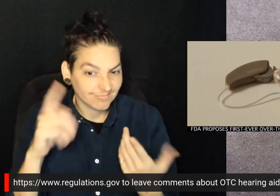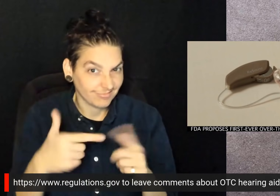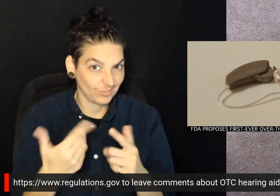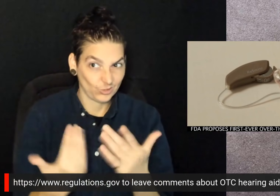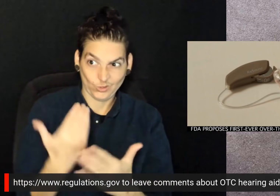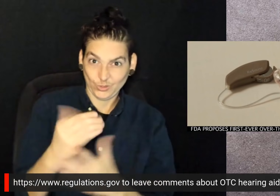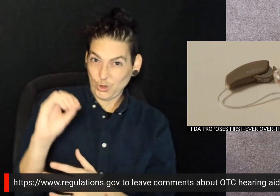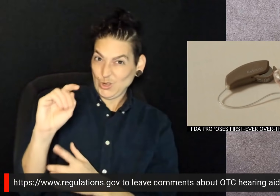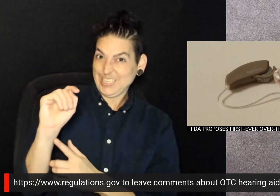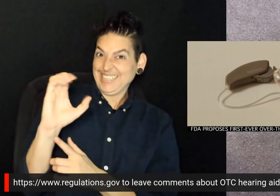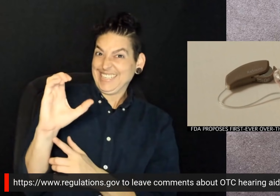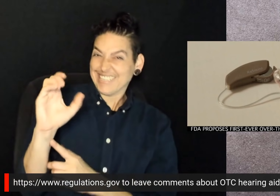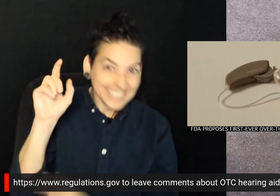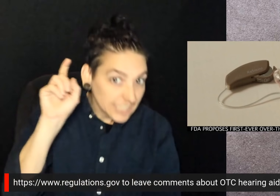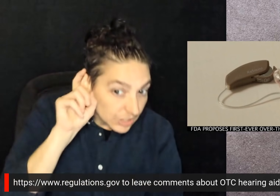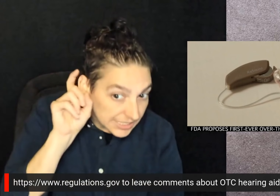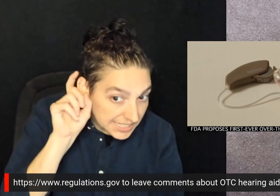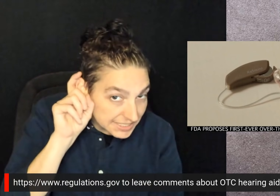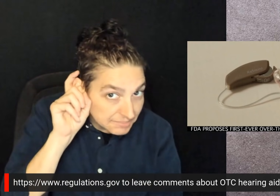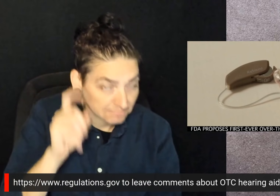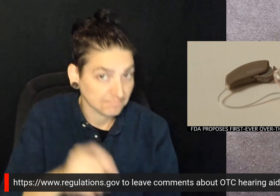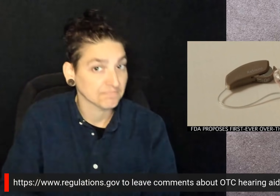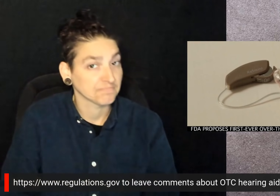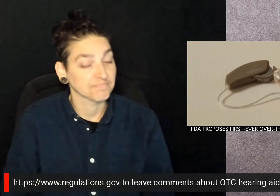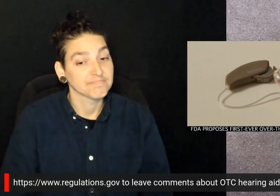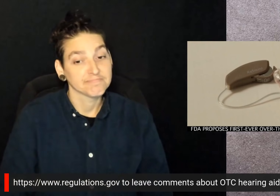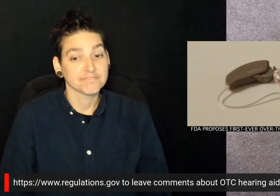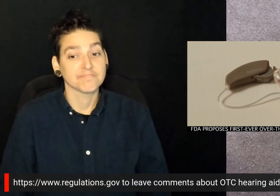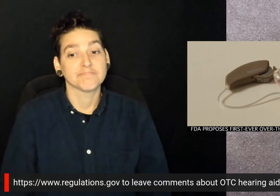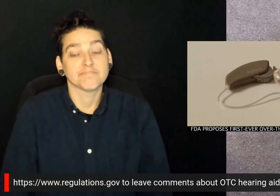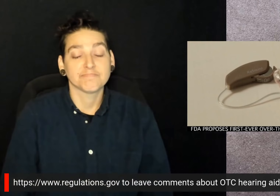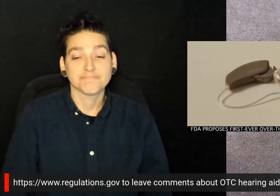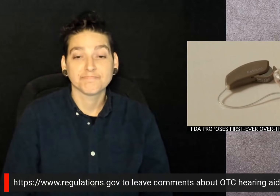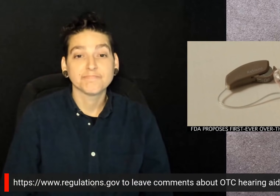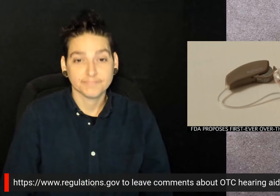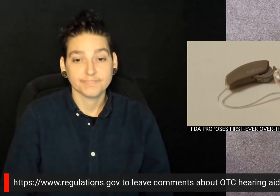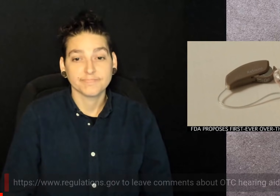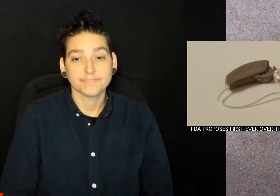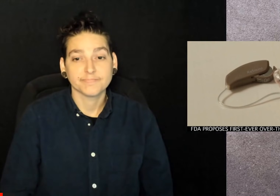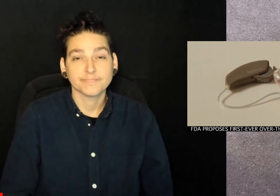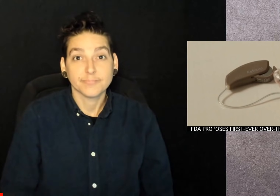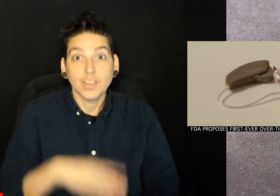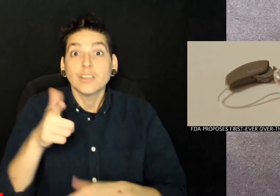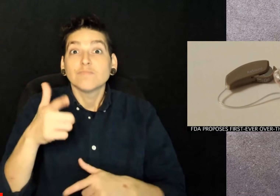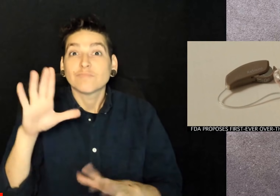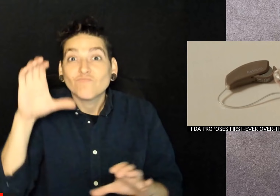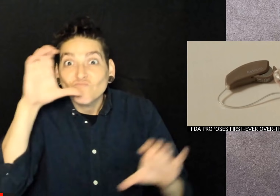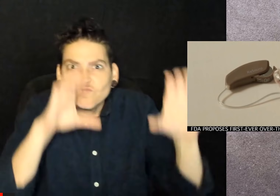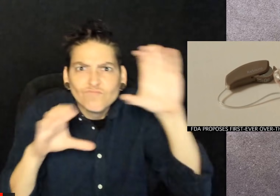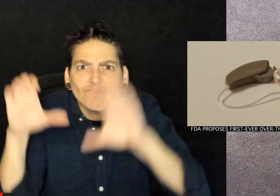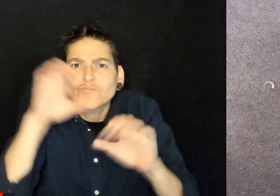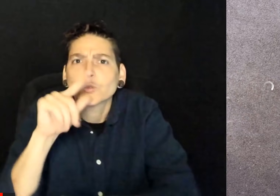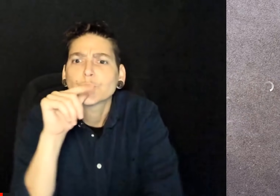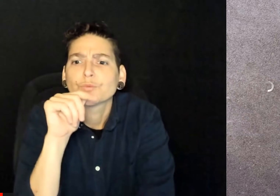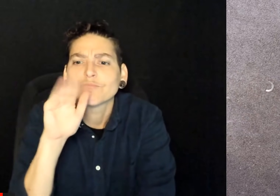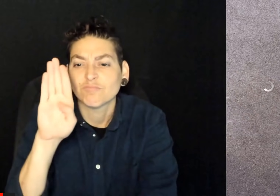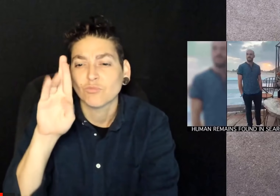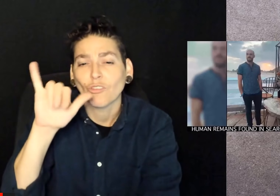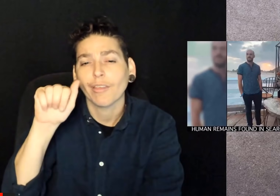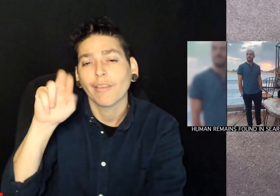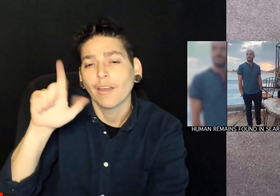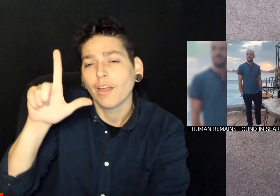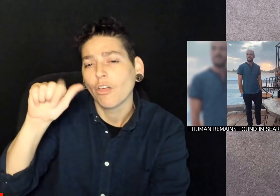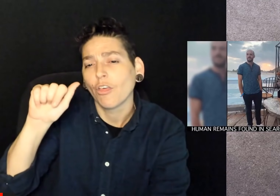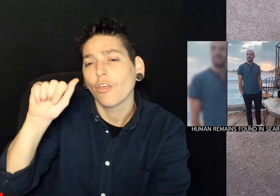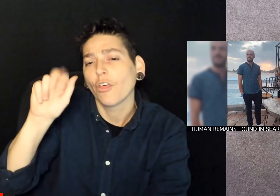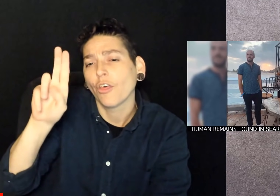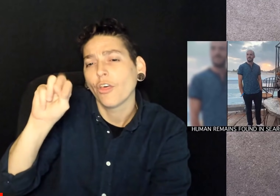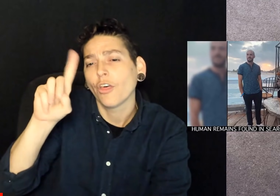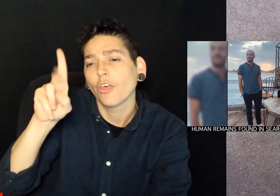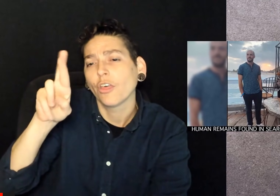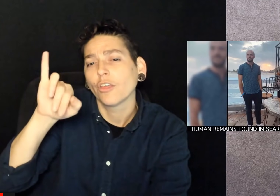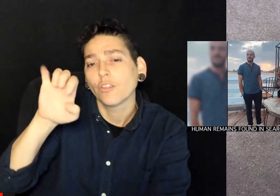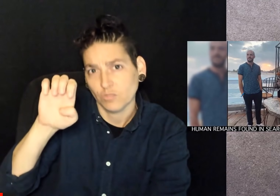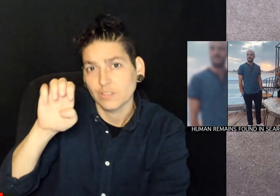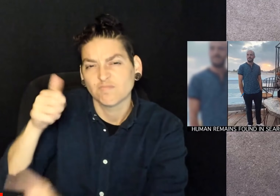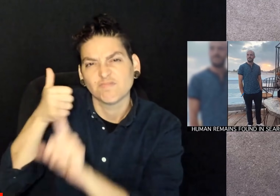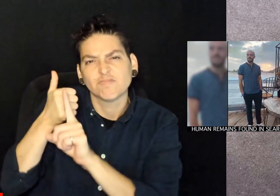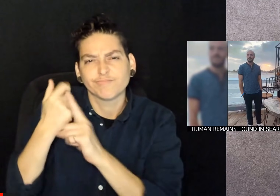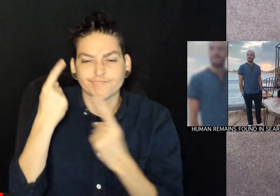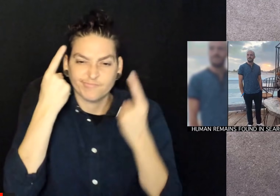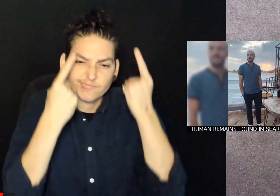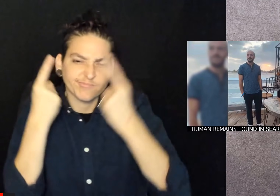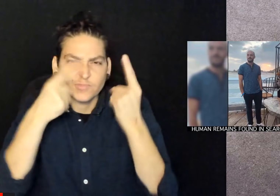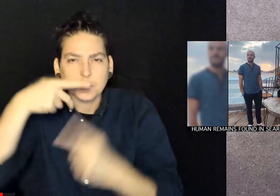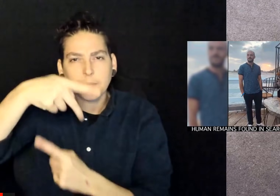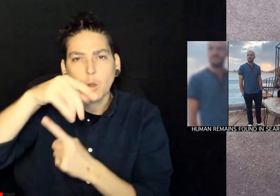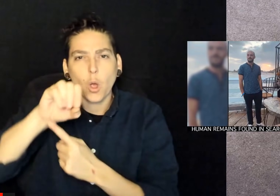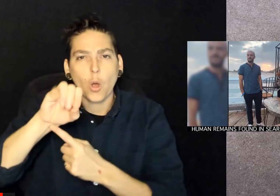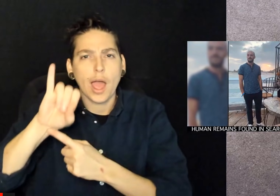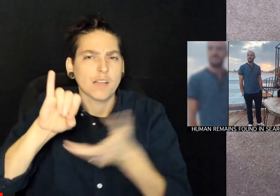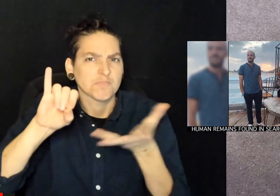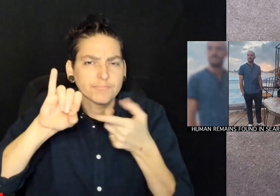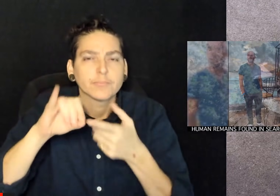what you think of the new OTC hearing aids